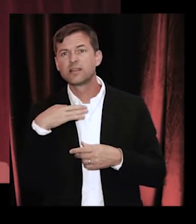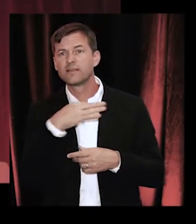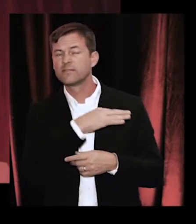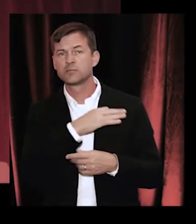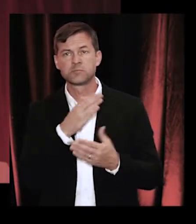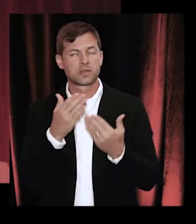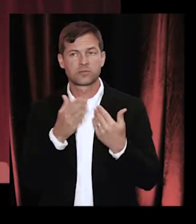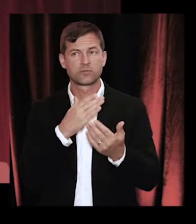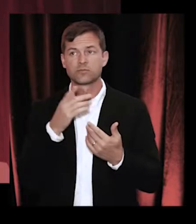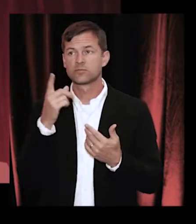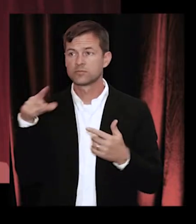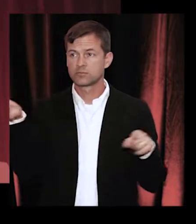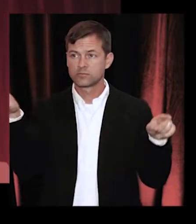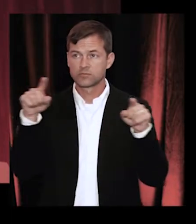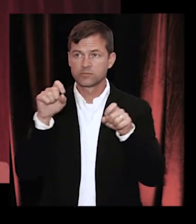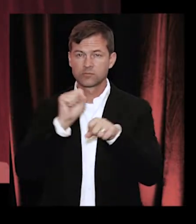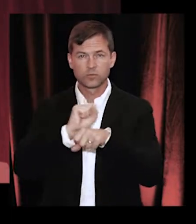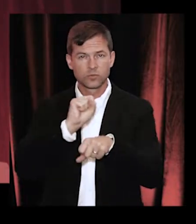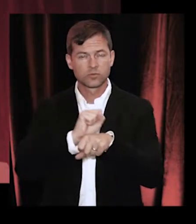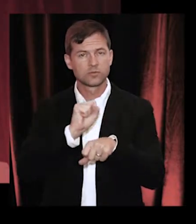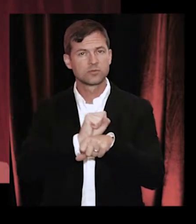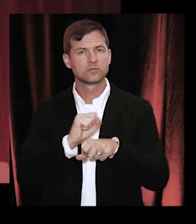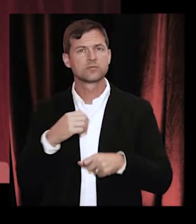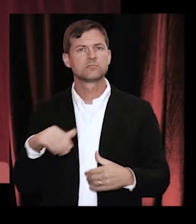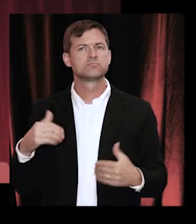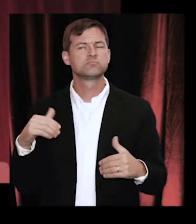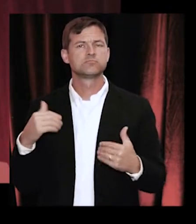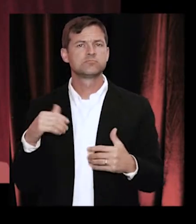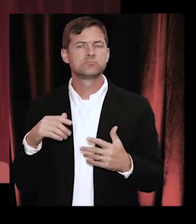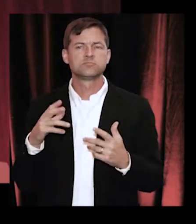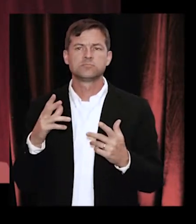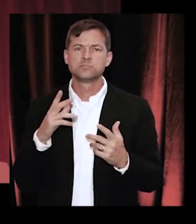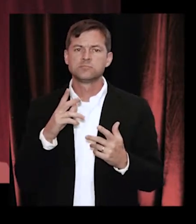the work you are doing is truly changing lives